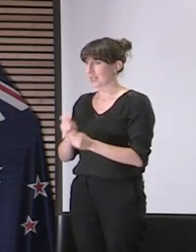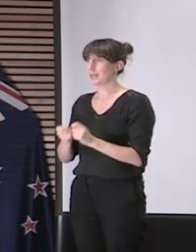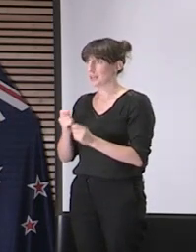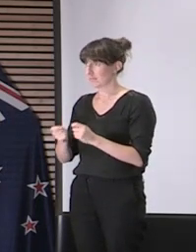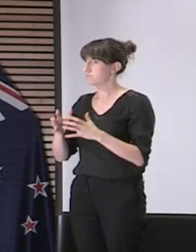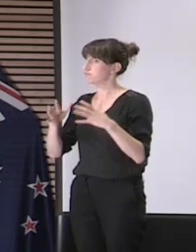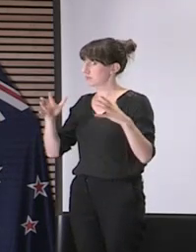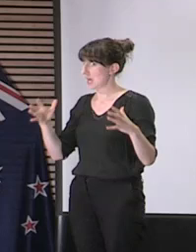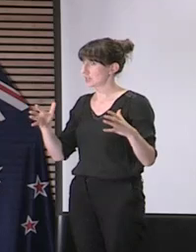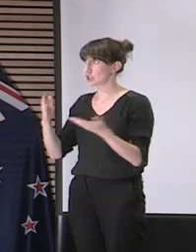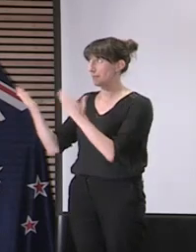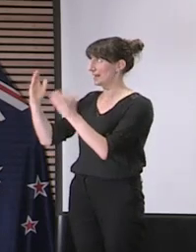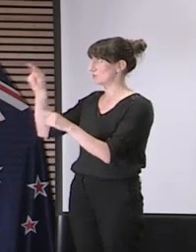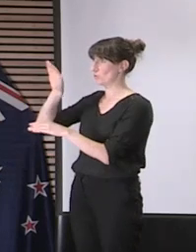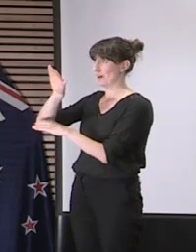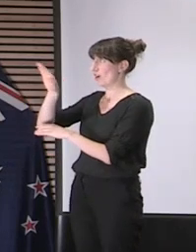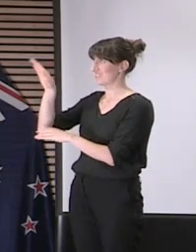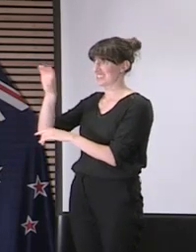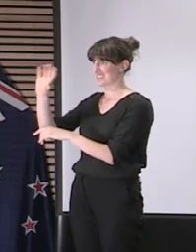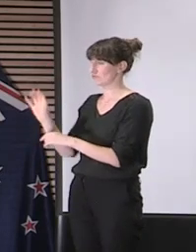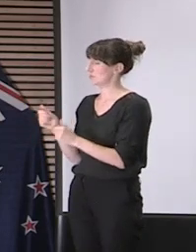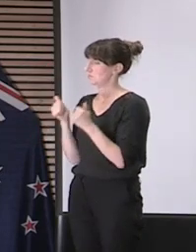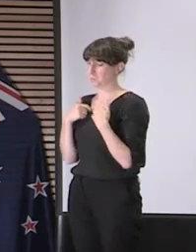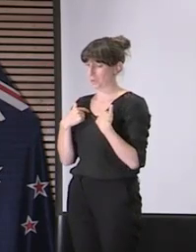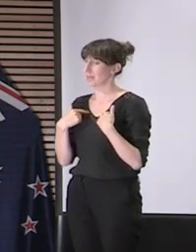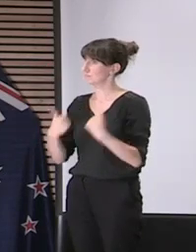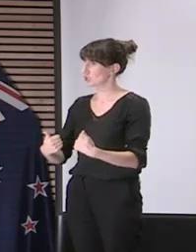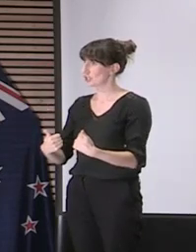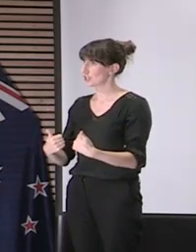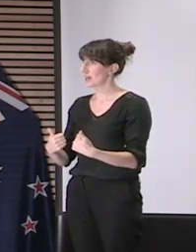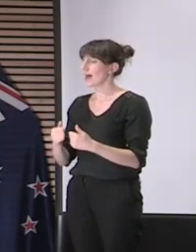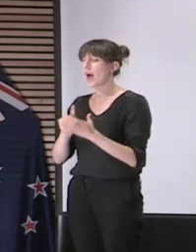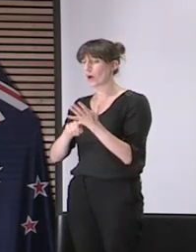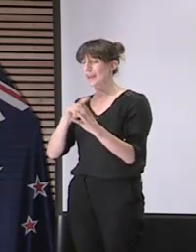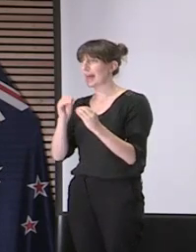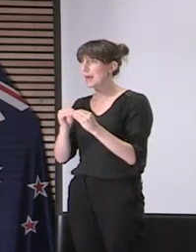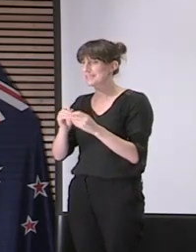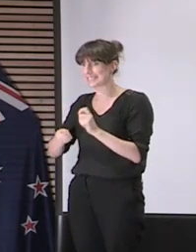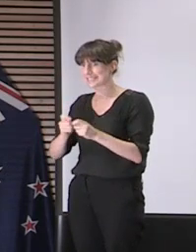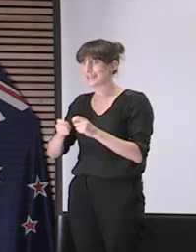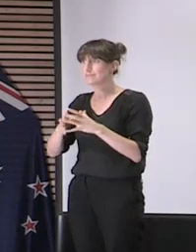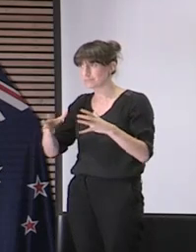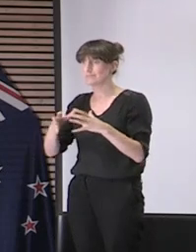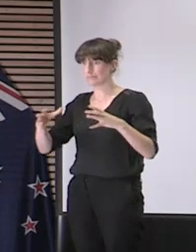remembering that we have now done a large number of tests.